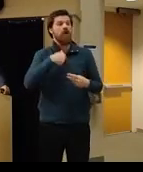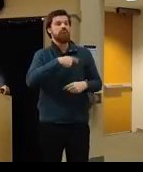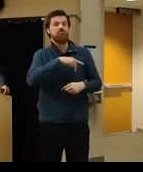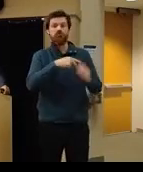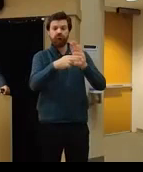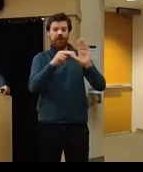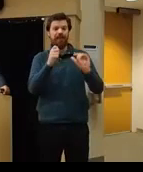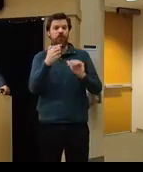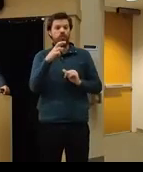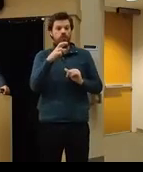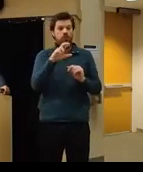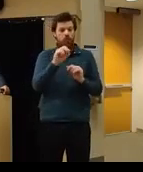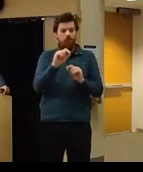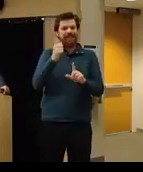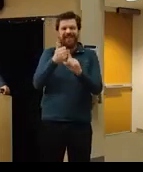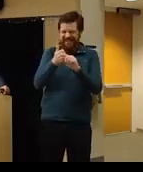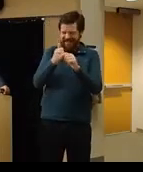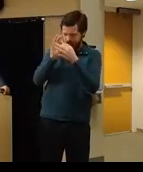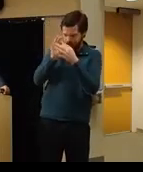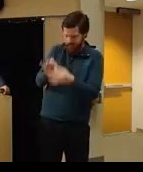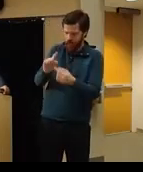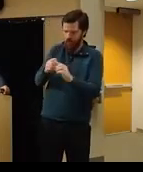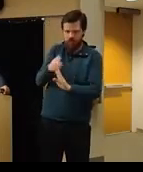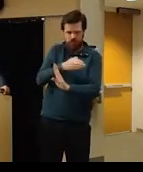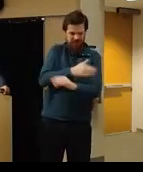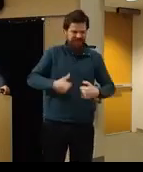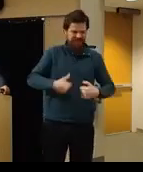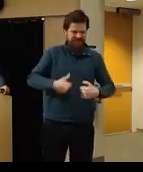source of which cannot be traced to his difficult living conditions there are no exception to this